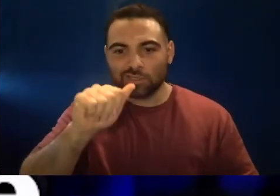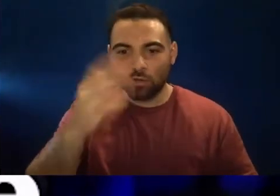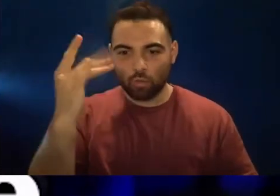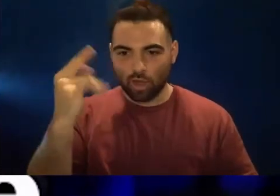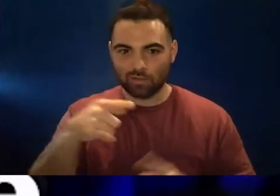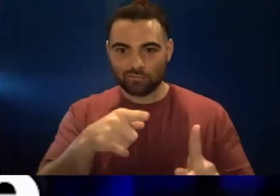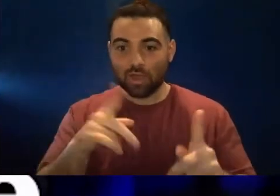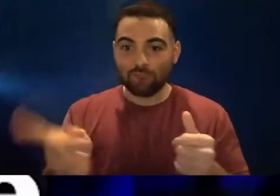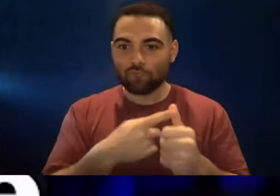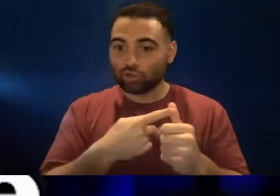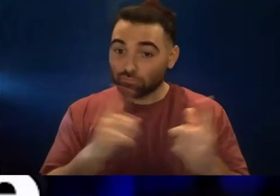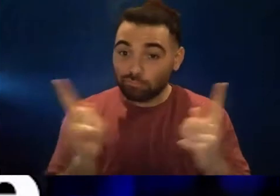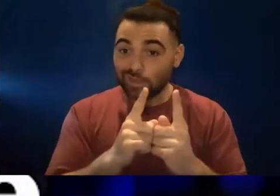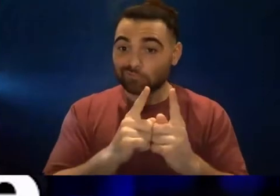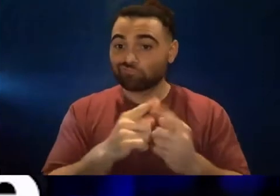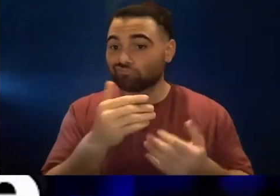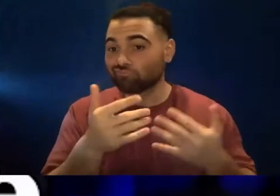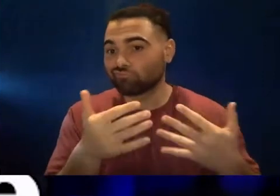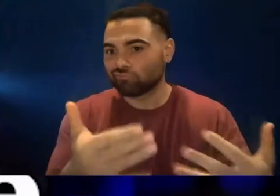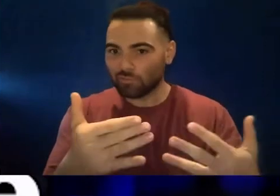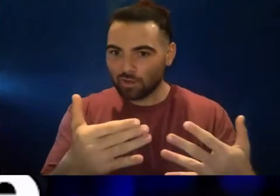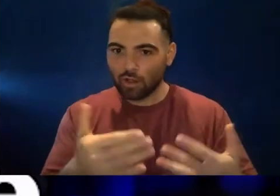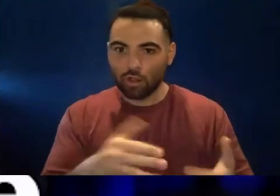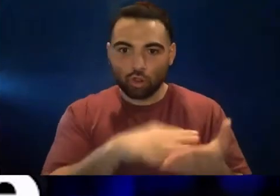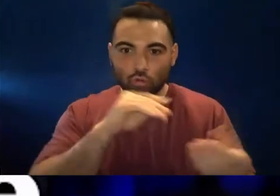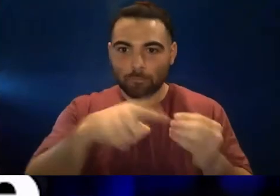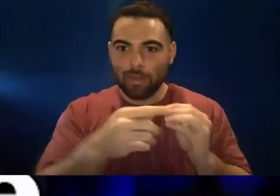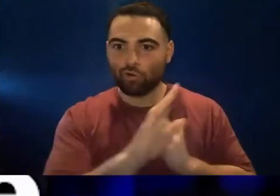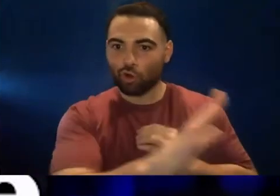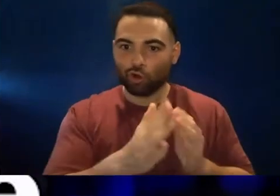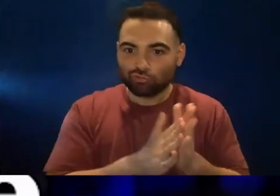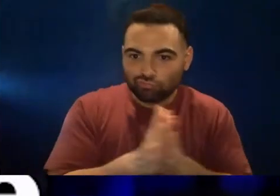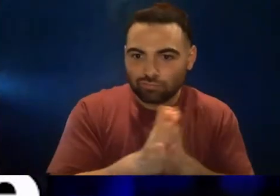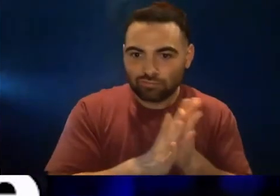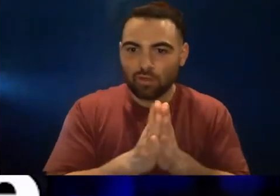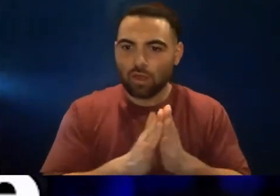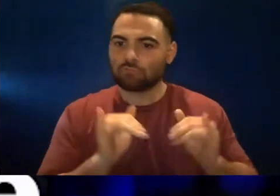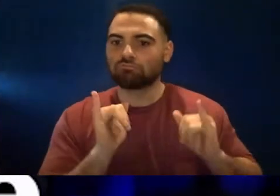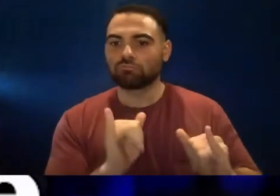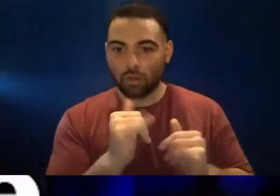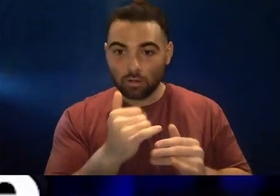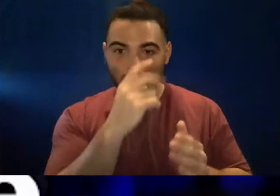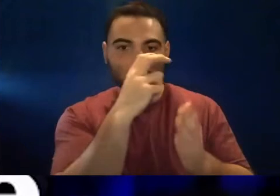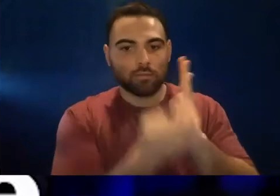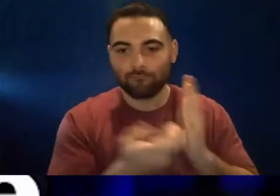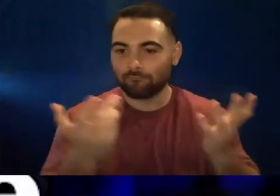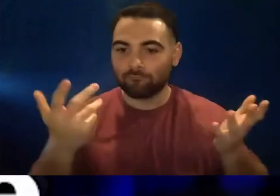and then the more I got to investigate what she was working on, the more interested in this specific topic I got,